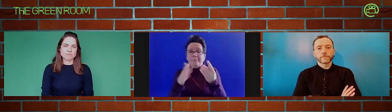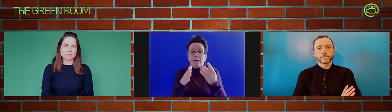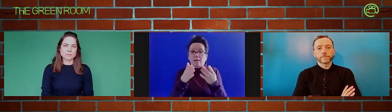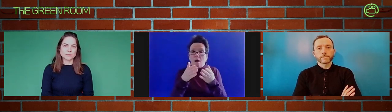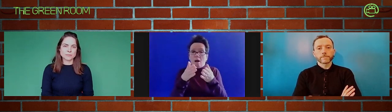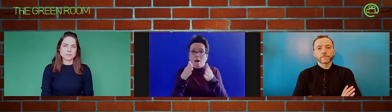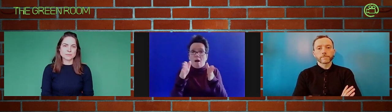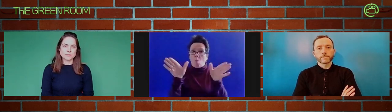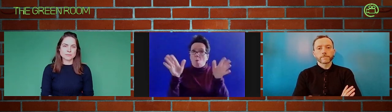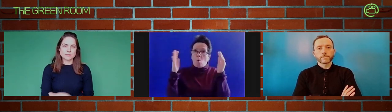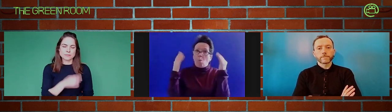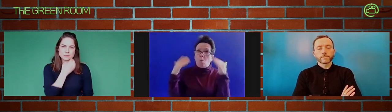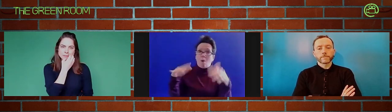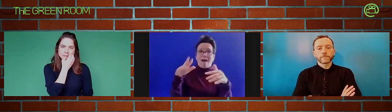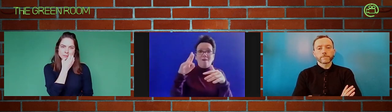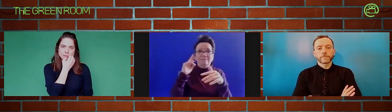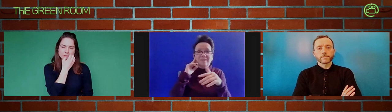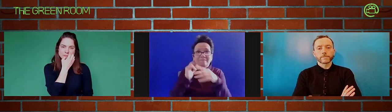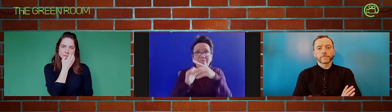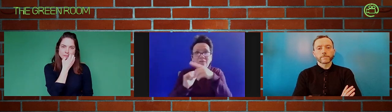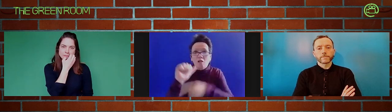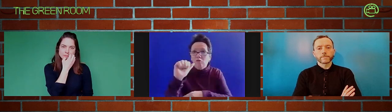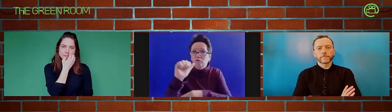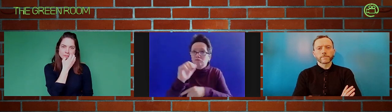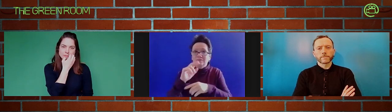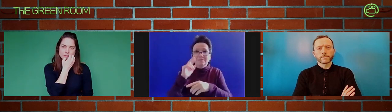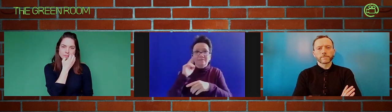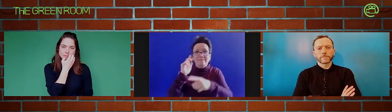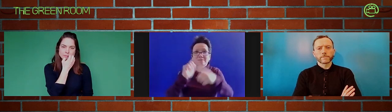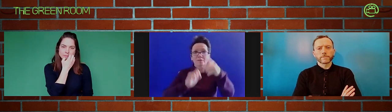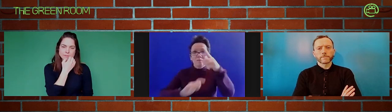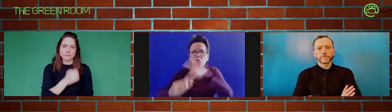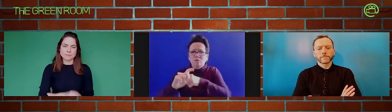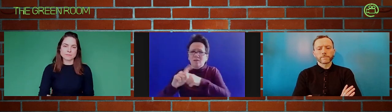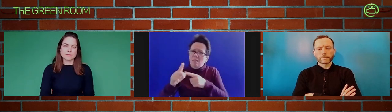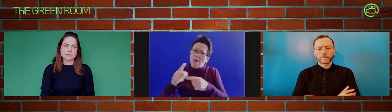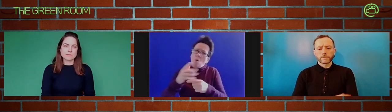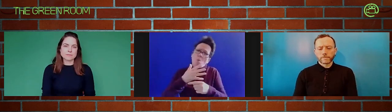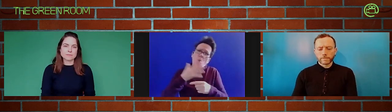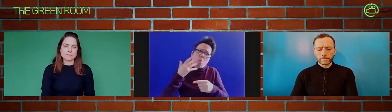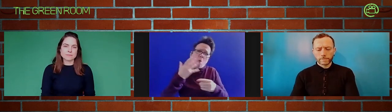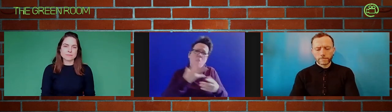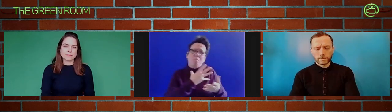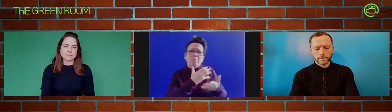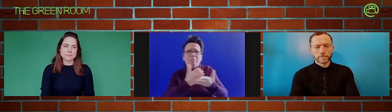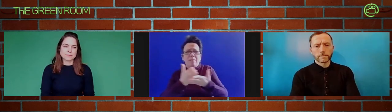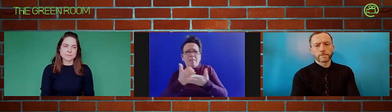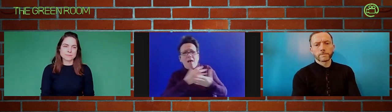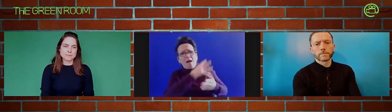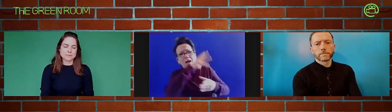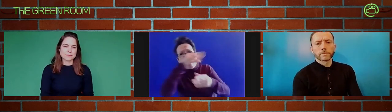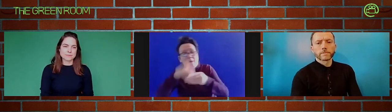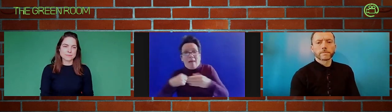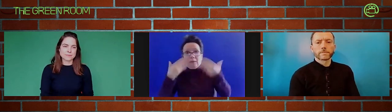culture and Deaf community and they really embraced me into it, I didn't know any sign. I didn't know how to communicate with